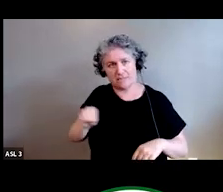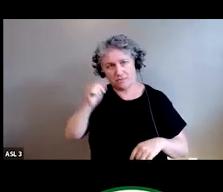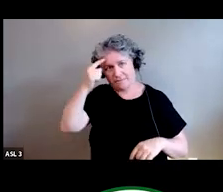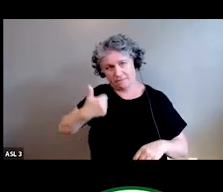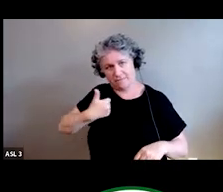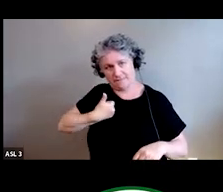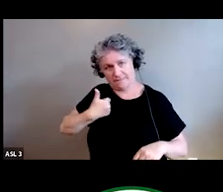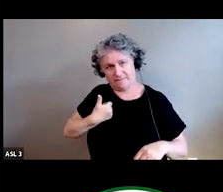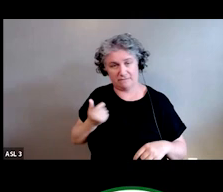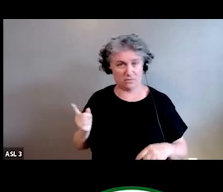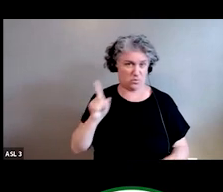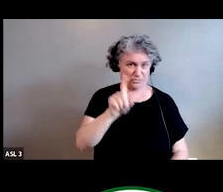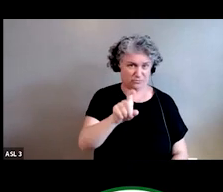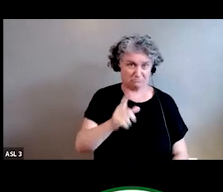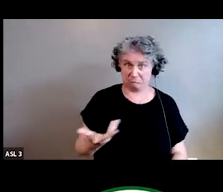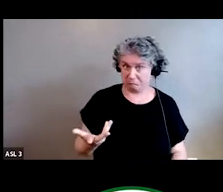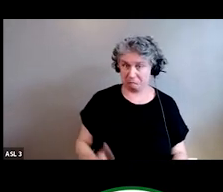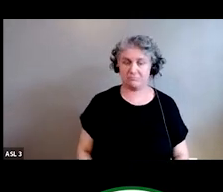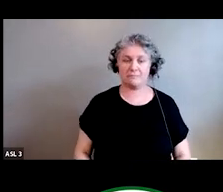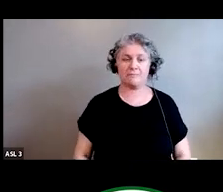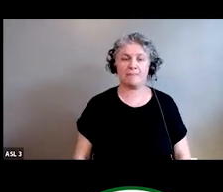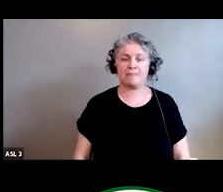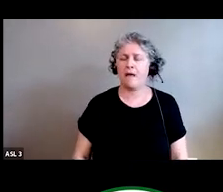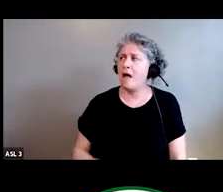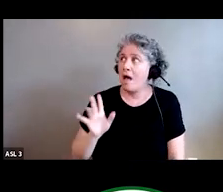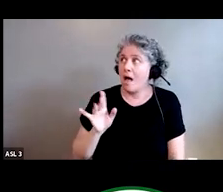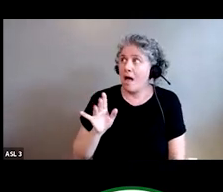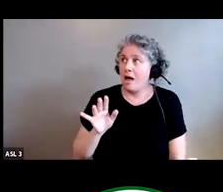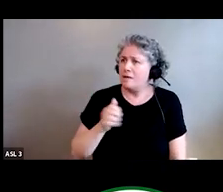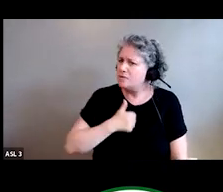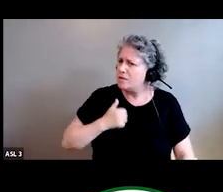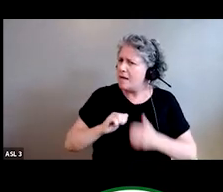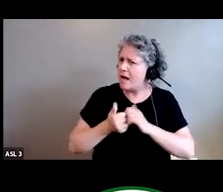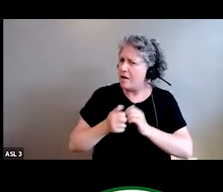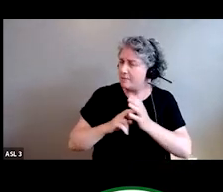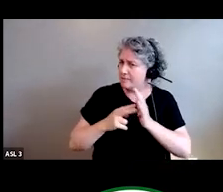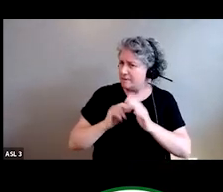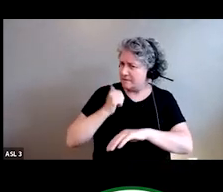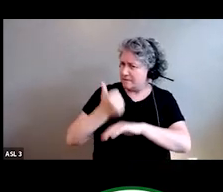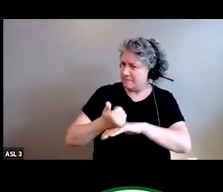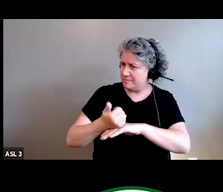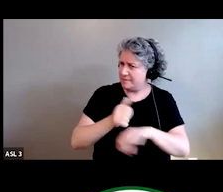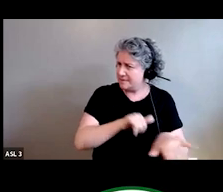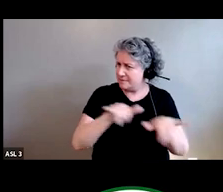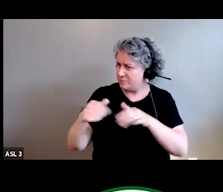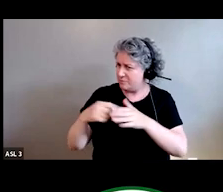Sorry, how do you mean like setting up a similar program there? So.